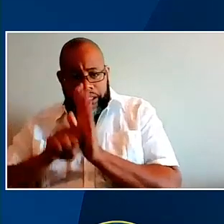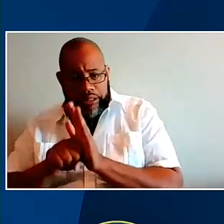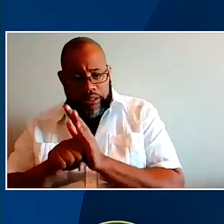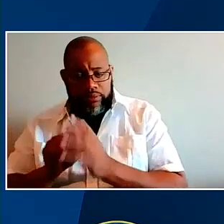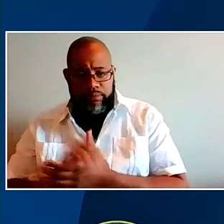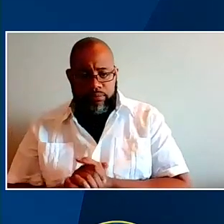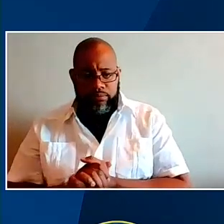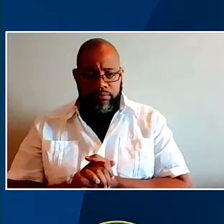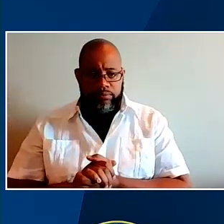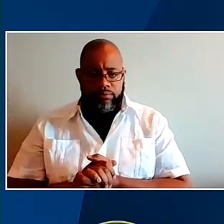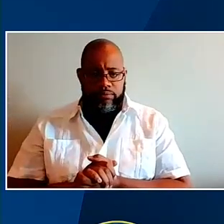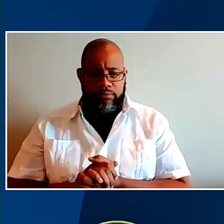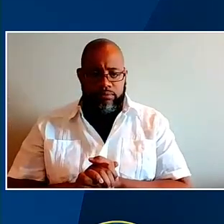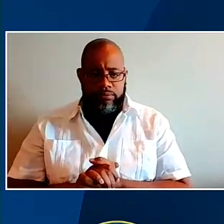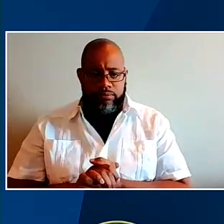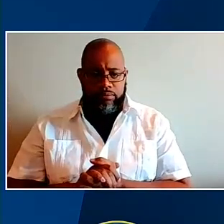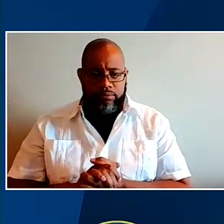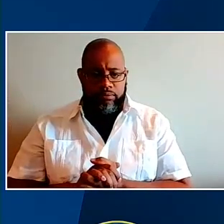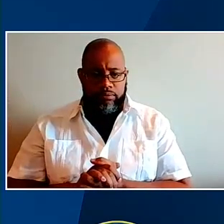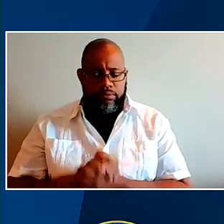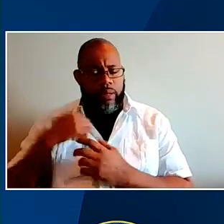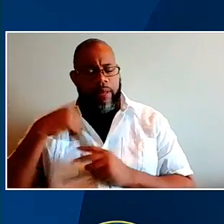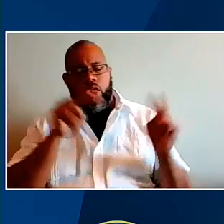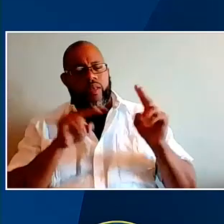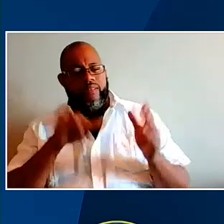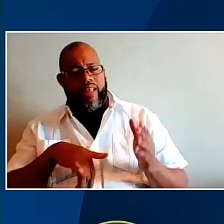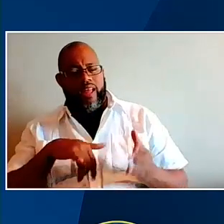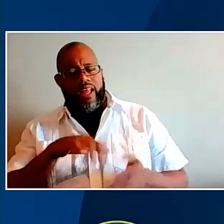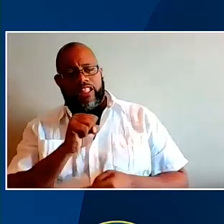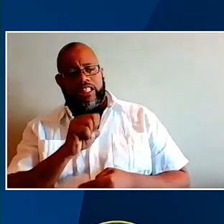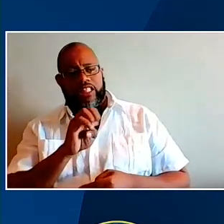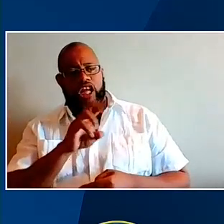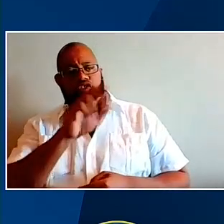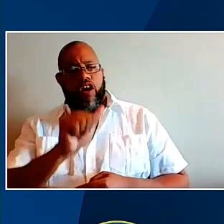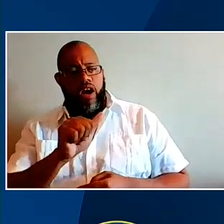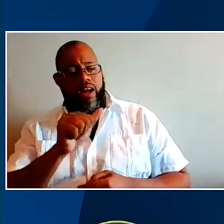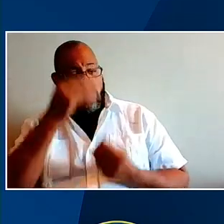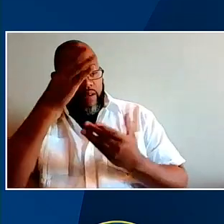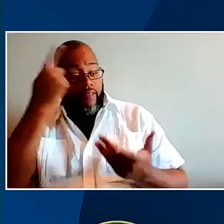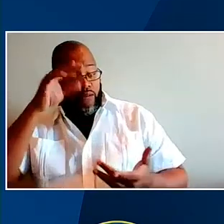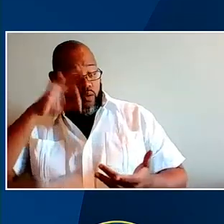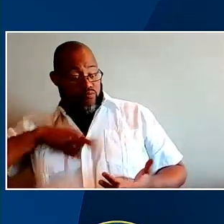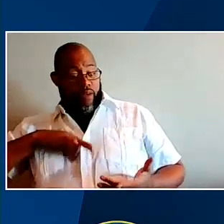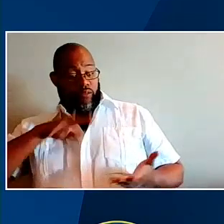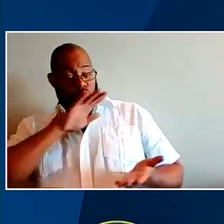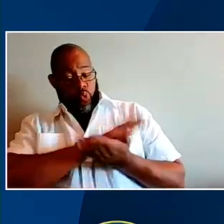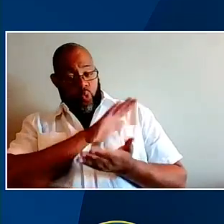I've been looking at the SARA data and for-profit schools, large for-profit